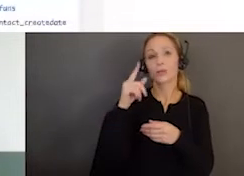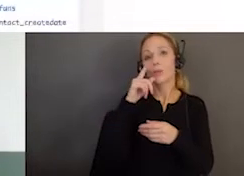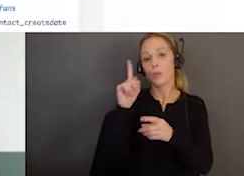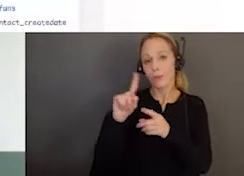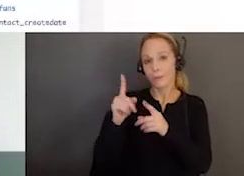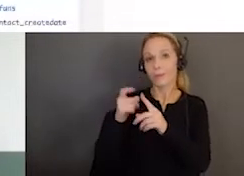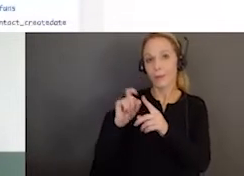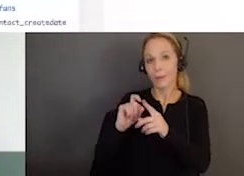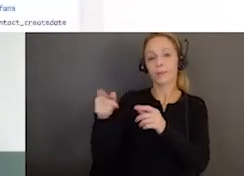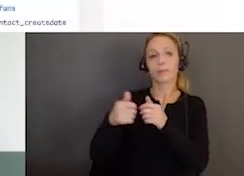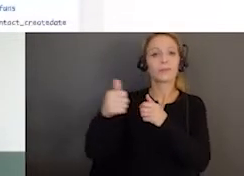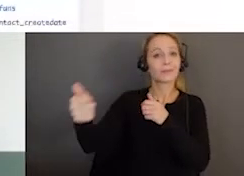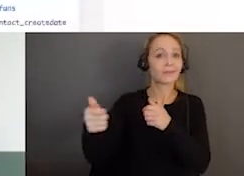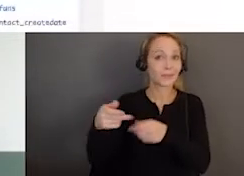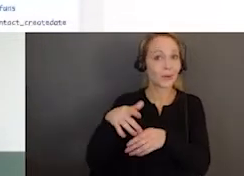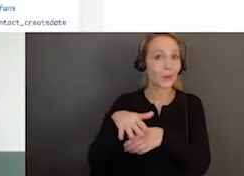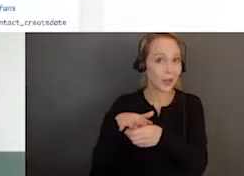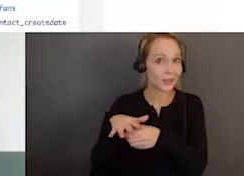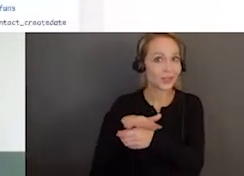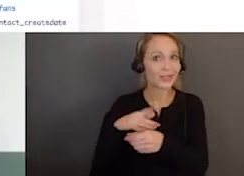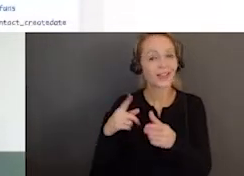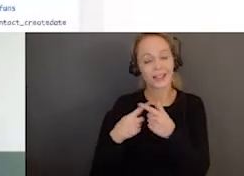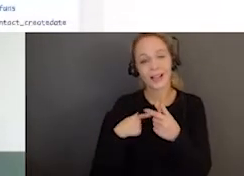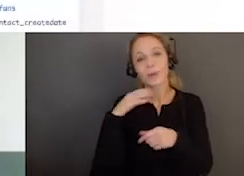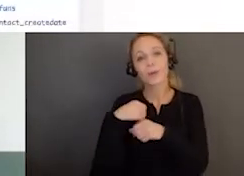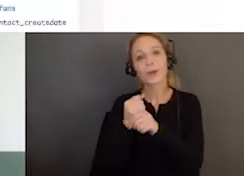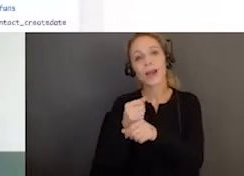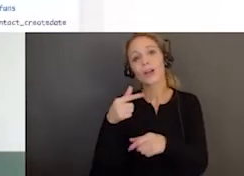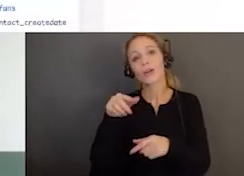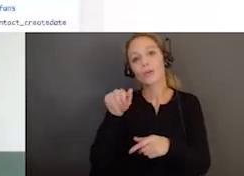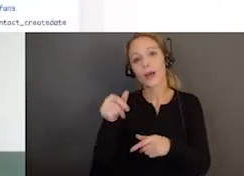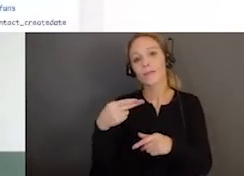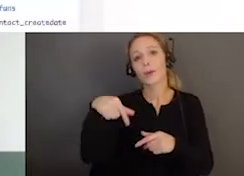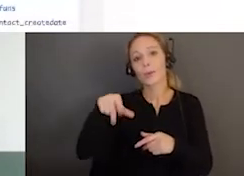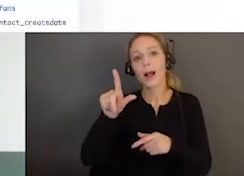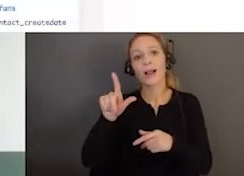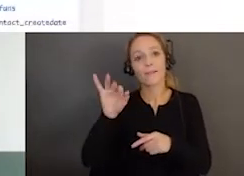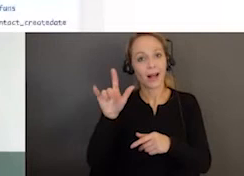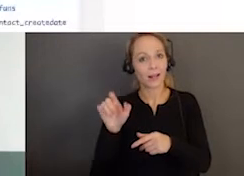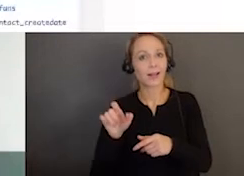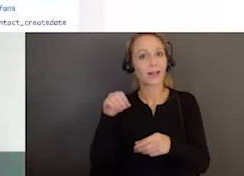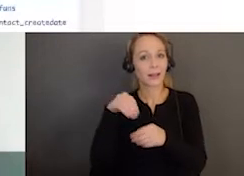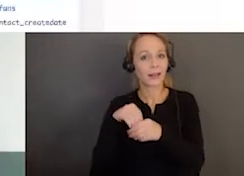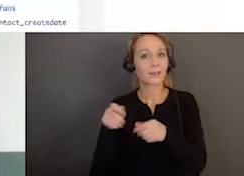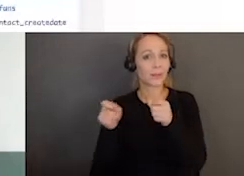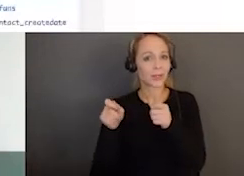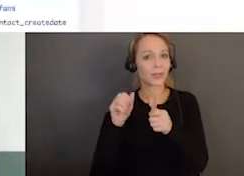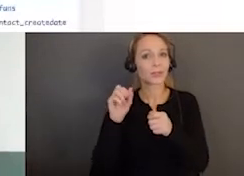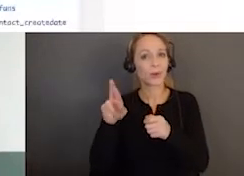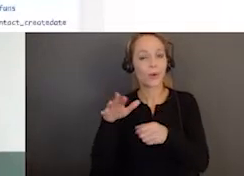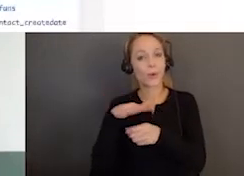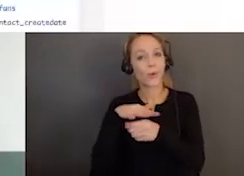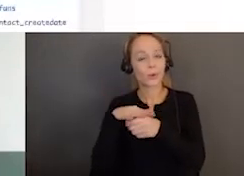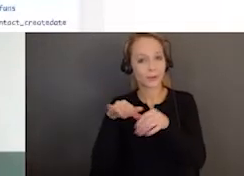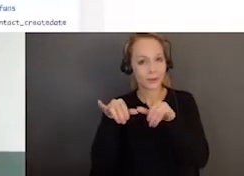LOCATION. THEN I CAN JUST CREATE A GraphQL FILE IN THE DESIGN MANAGER AND JUST COPY AND PASTE THIS QUERY THERE.